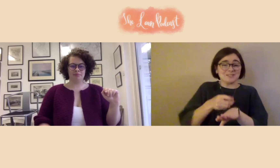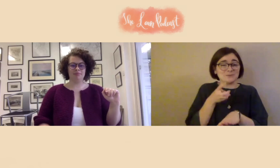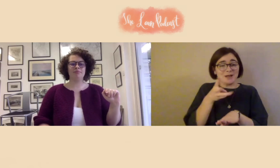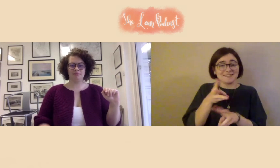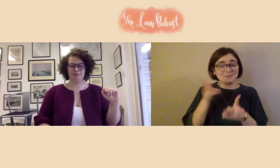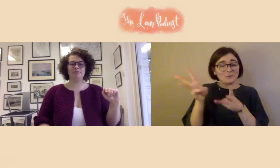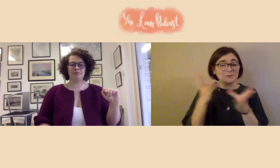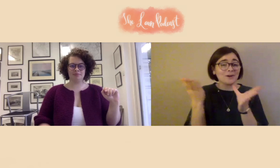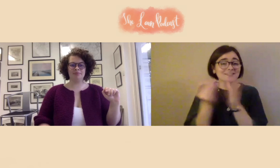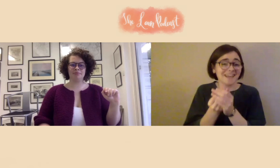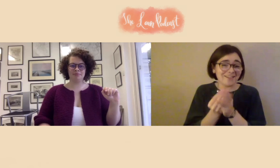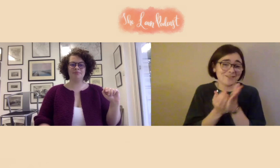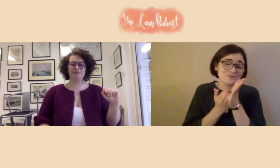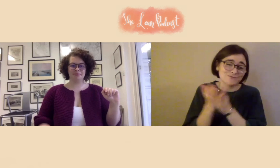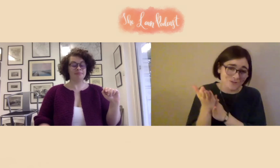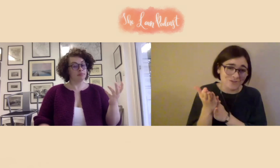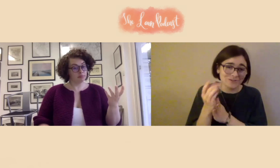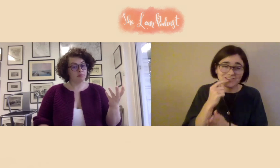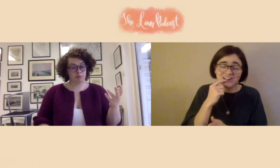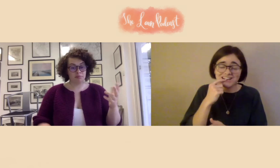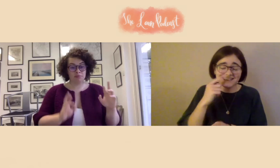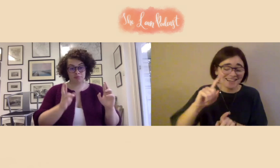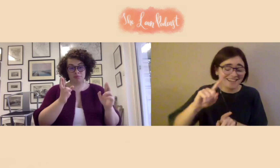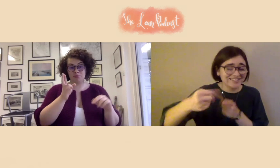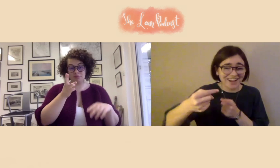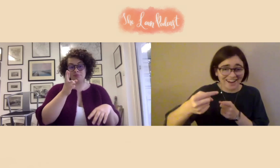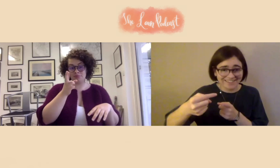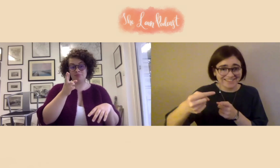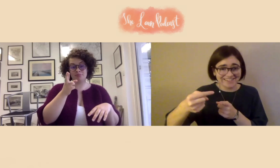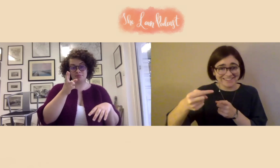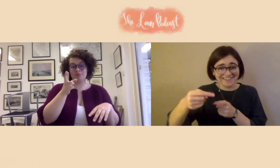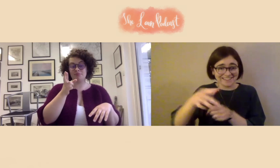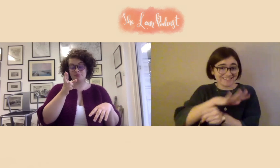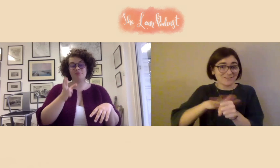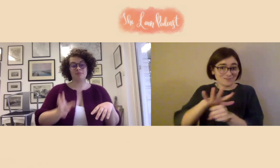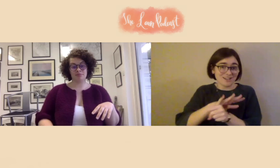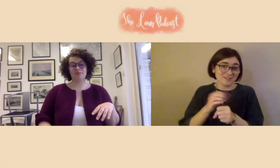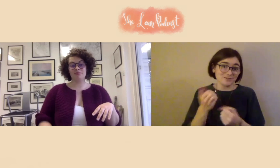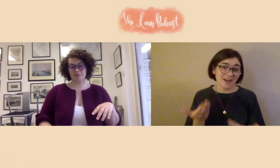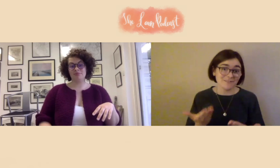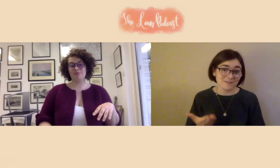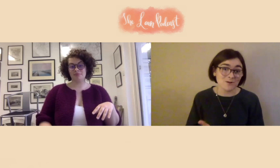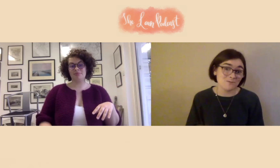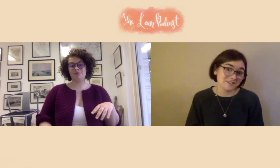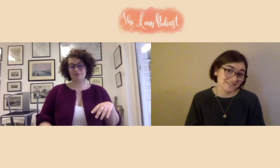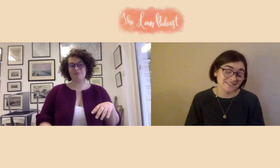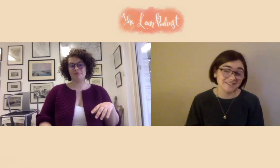to make sure that everybody's on the same page and that they're aware if there are any struggles or issues or whatever it is that you're struggling with